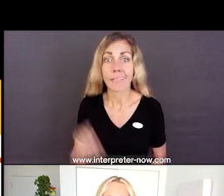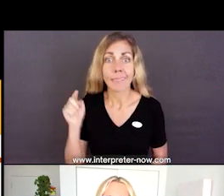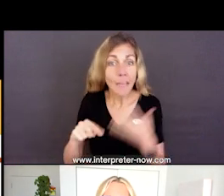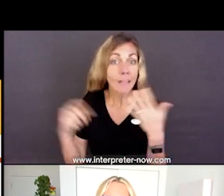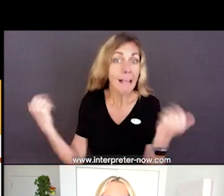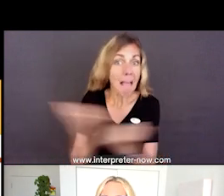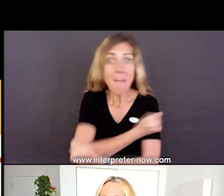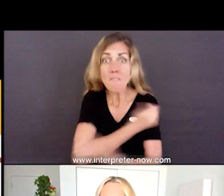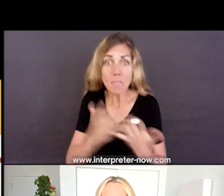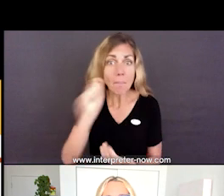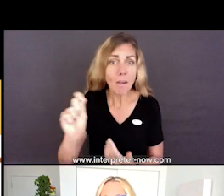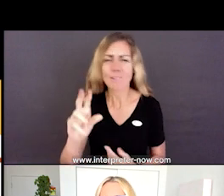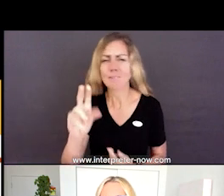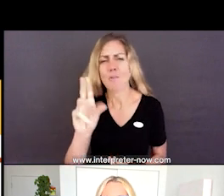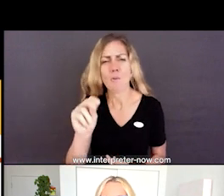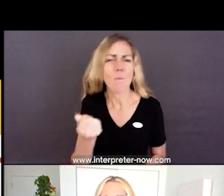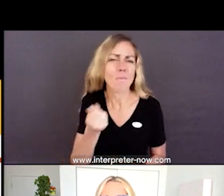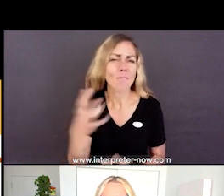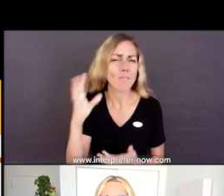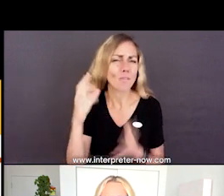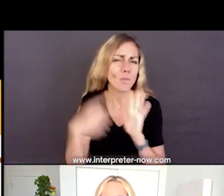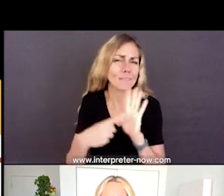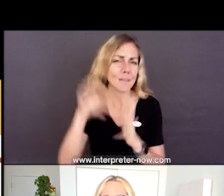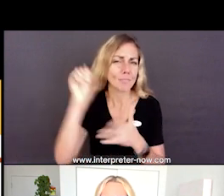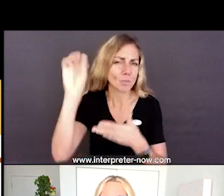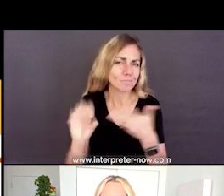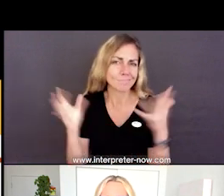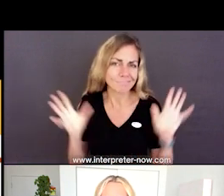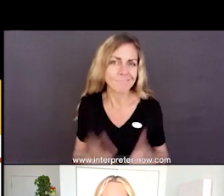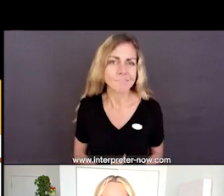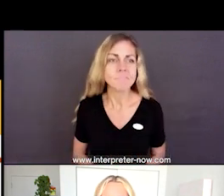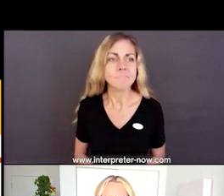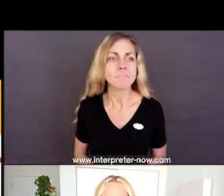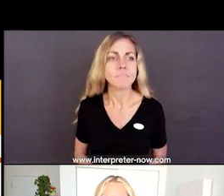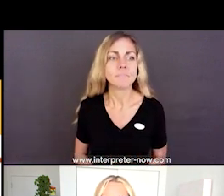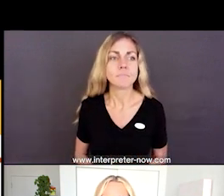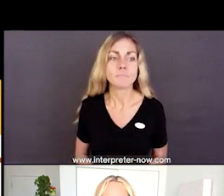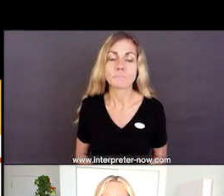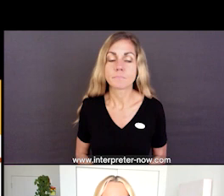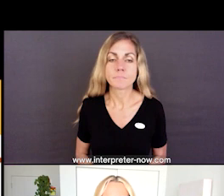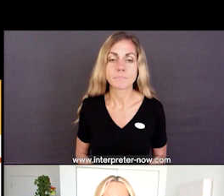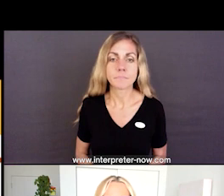It's not a be-all end-all list, it's a few examples to get you started.